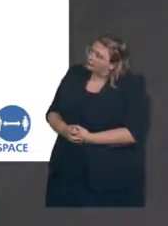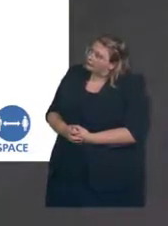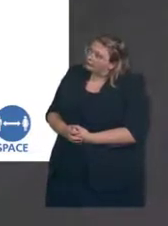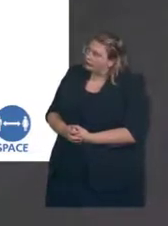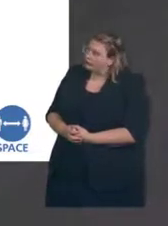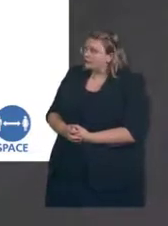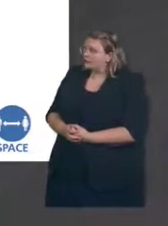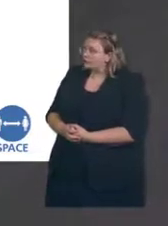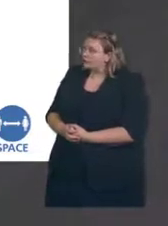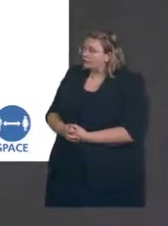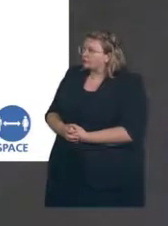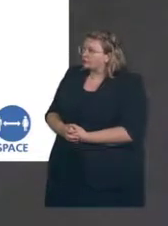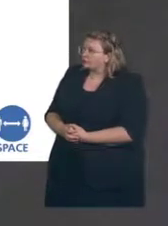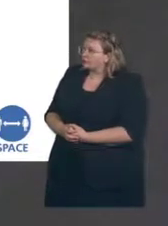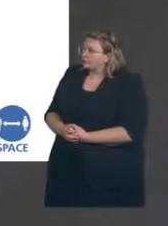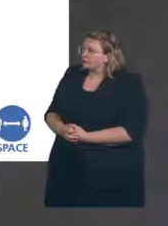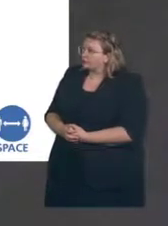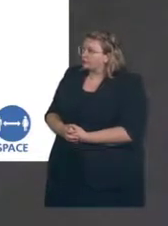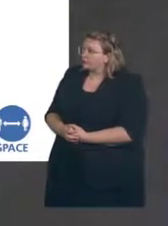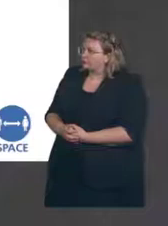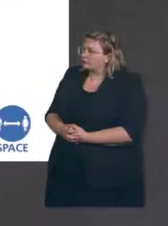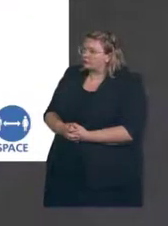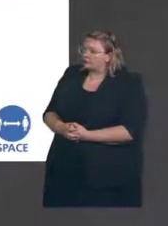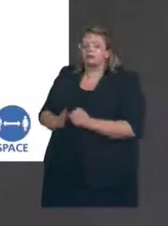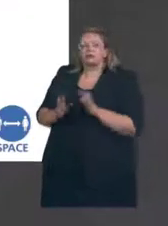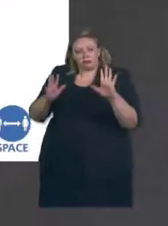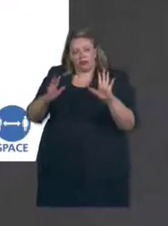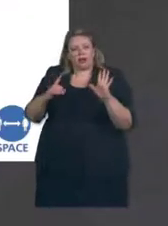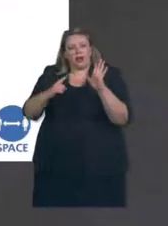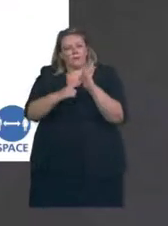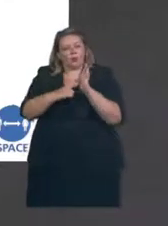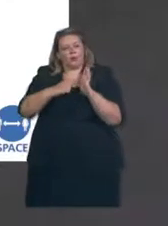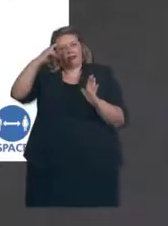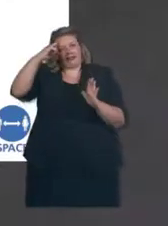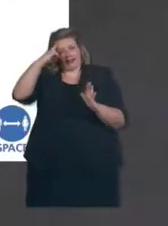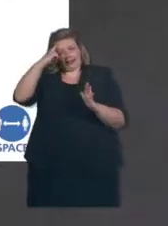in this situation or if we have if we intervene effectively